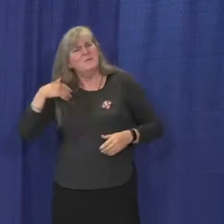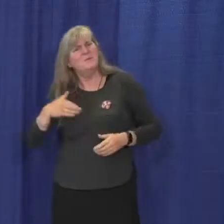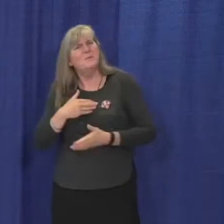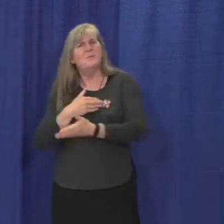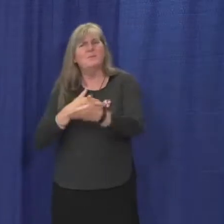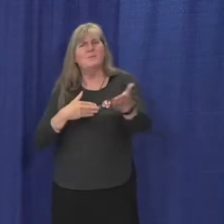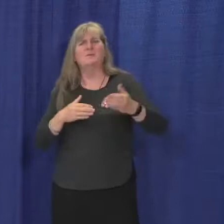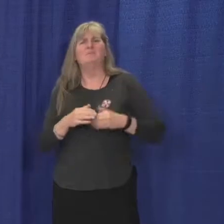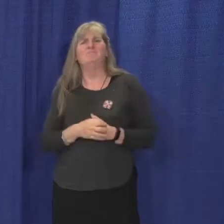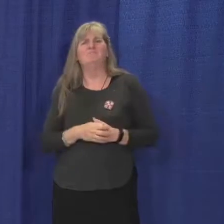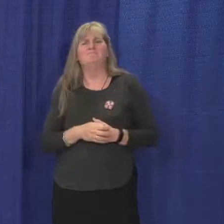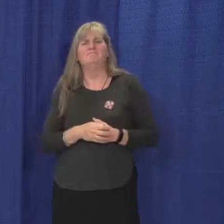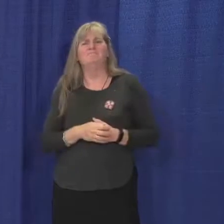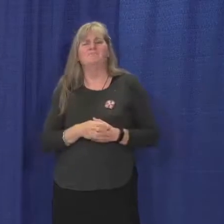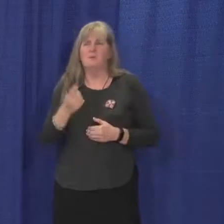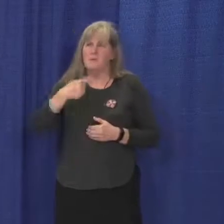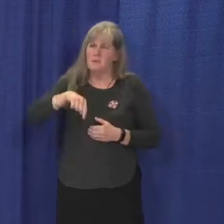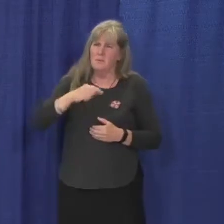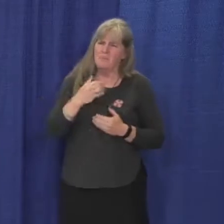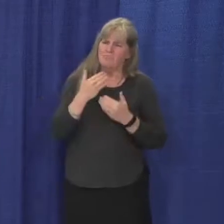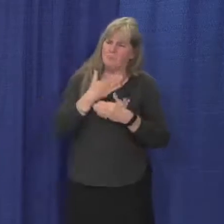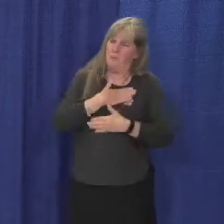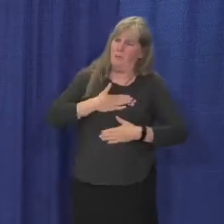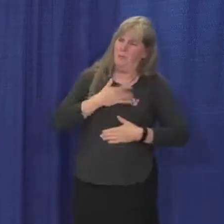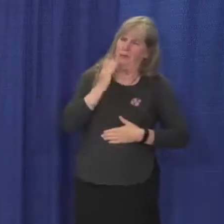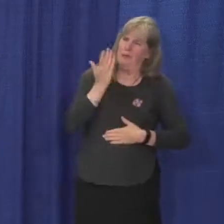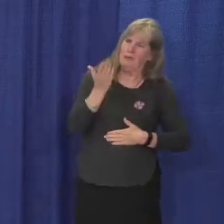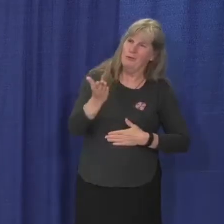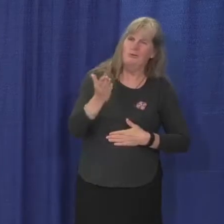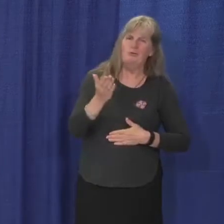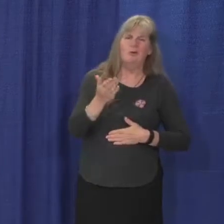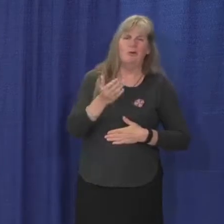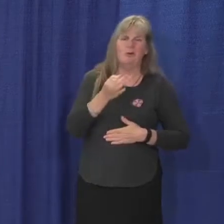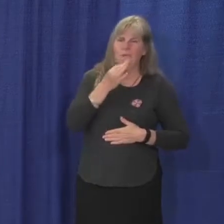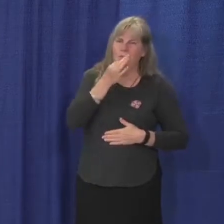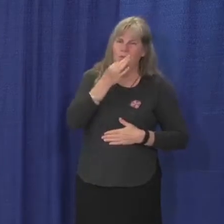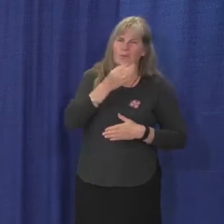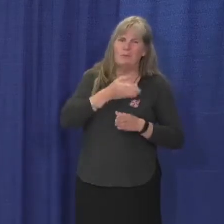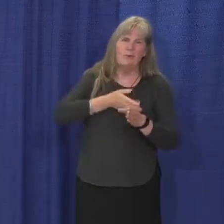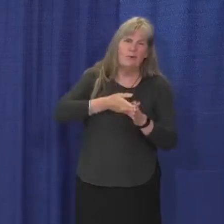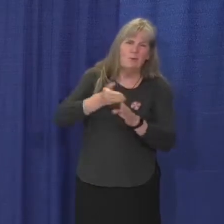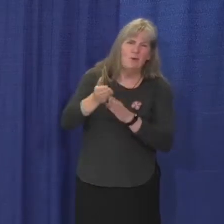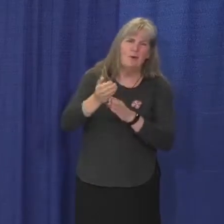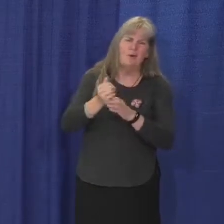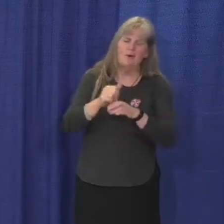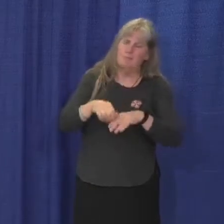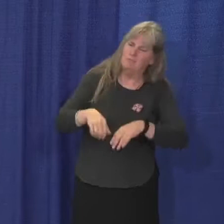on you all. Yukoners appreciate your sacrifices and professionalism